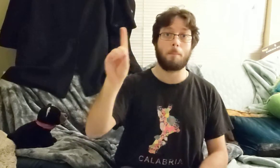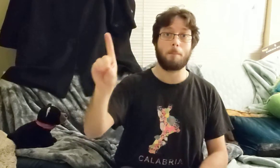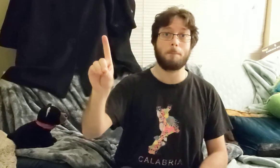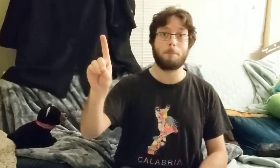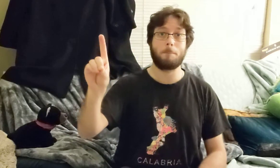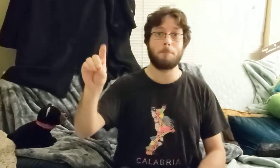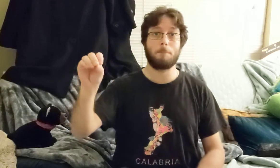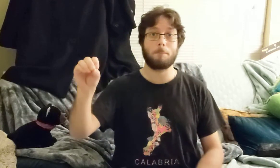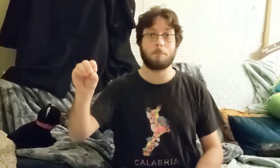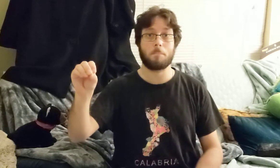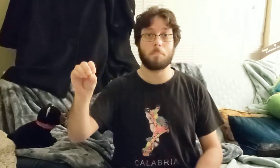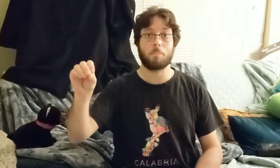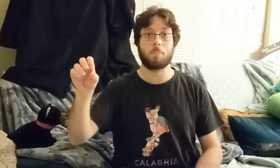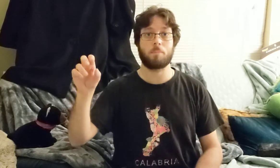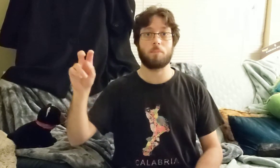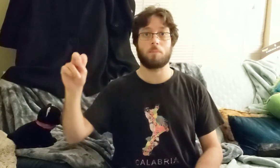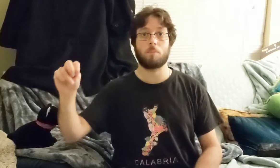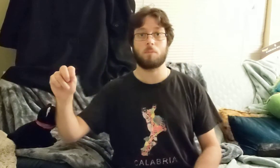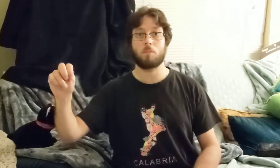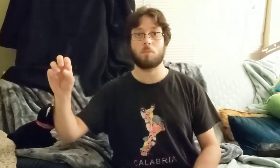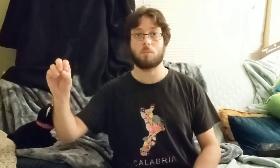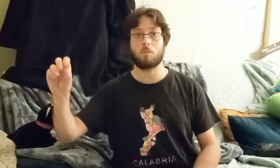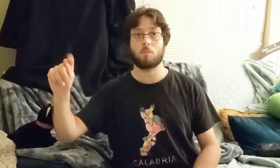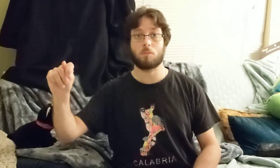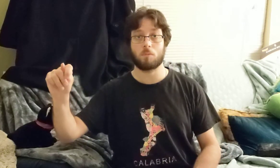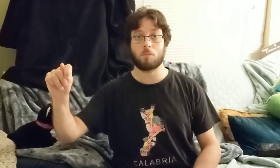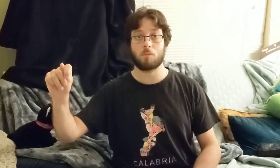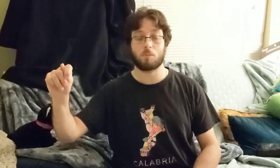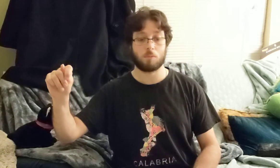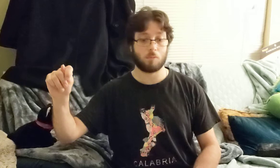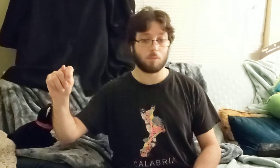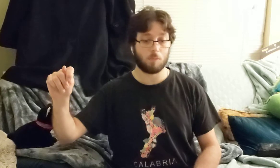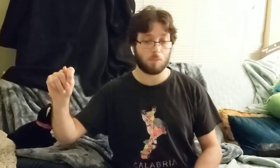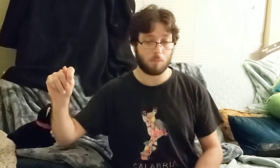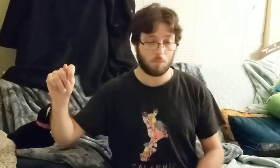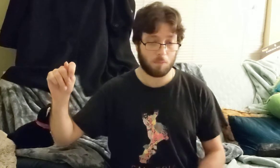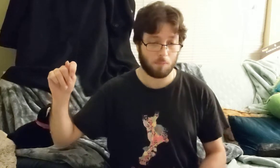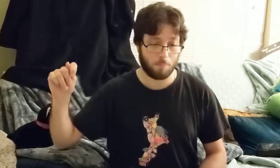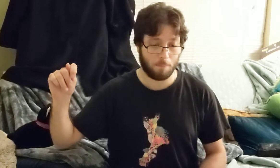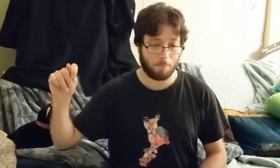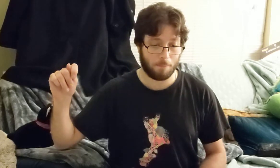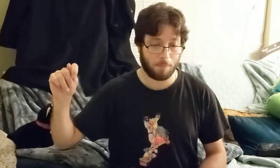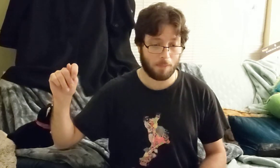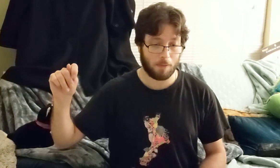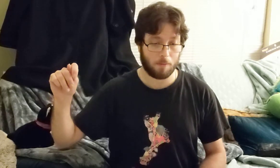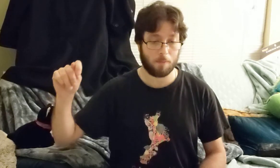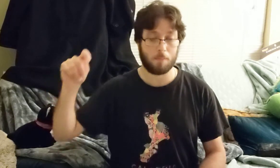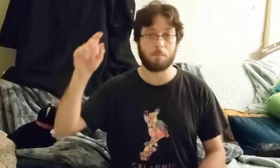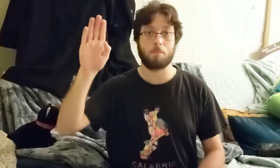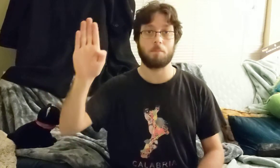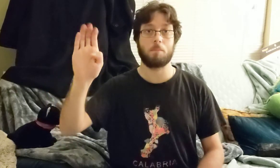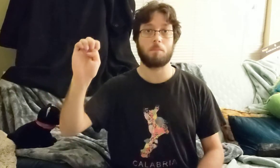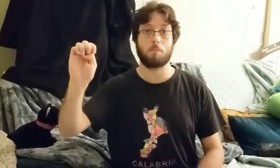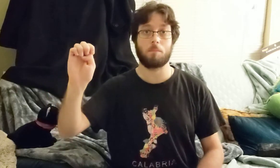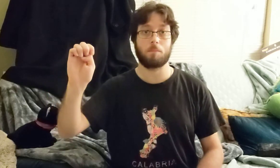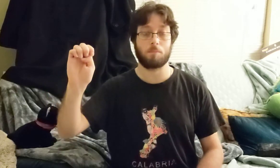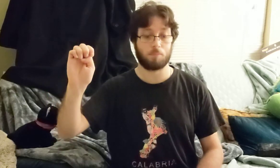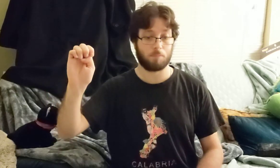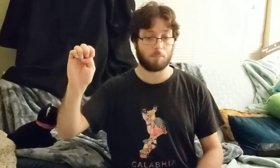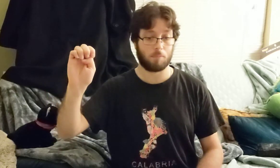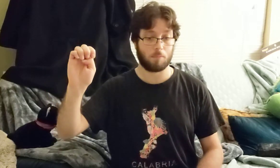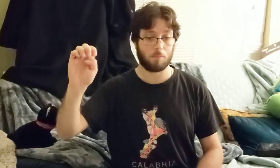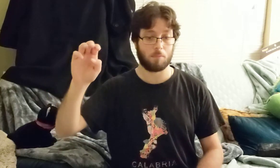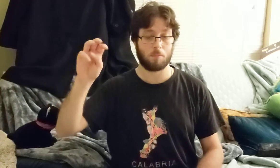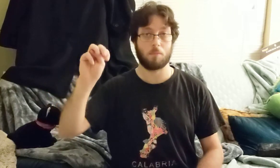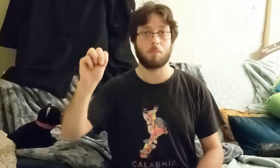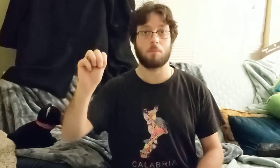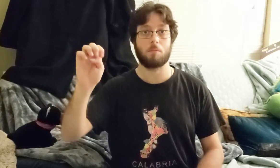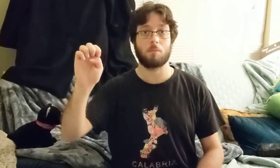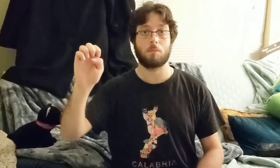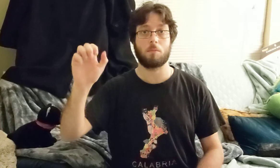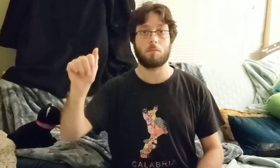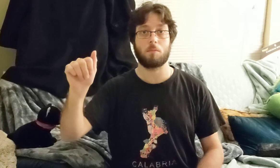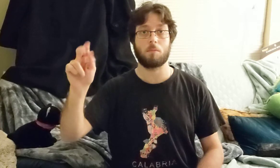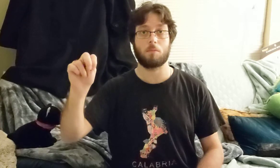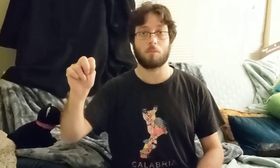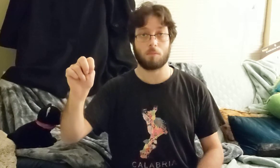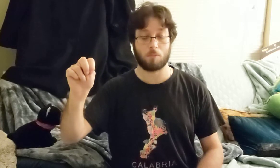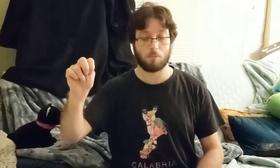D-O N-O-T B-E M-E-A-N